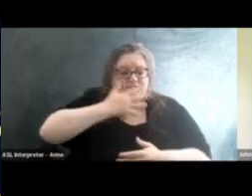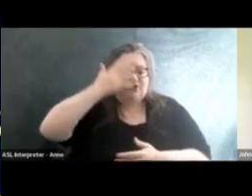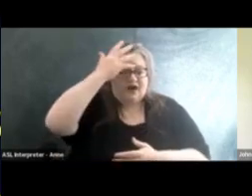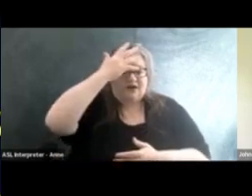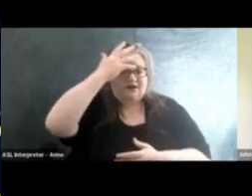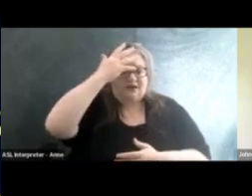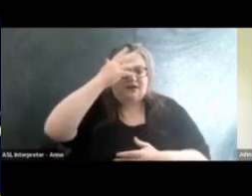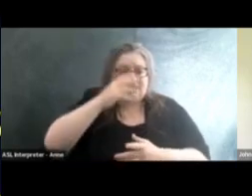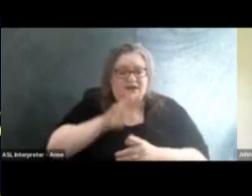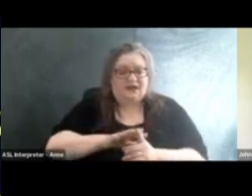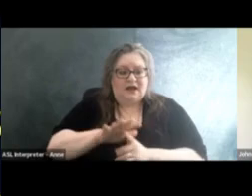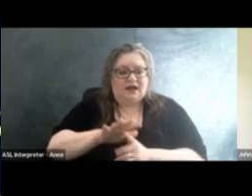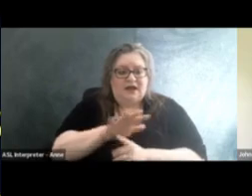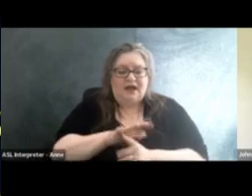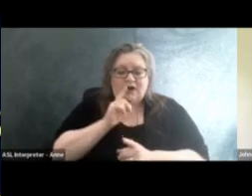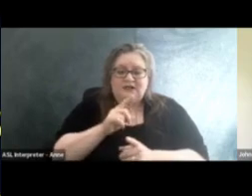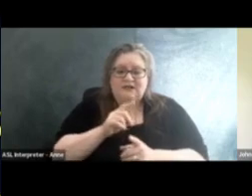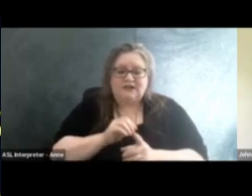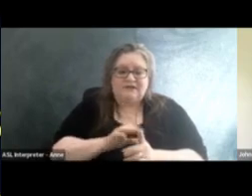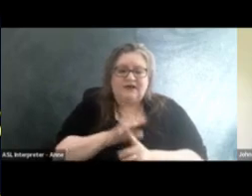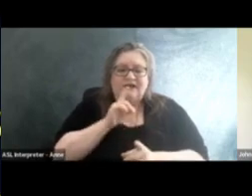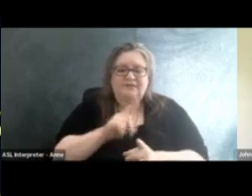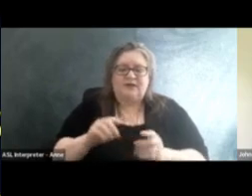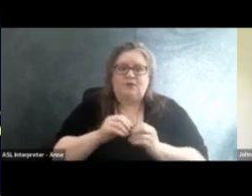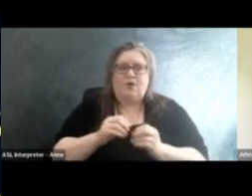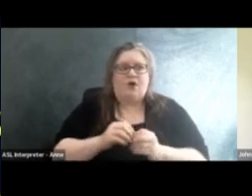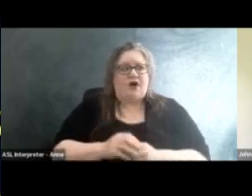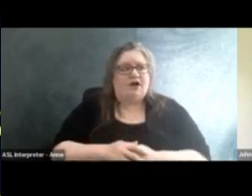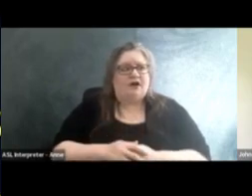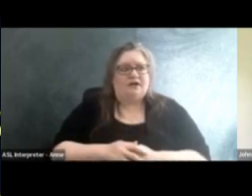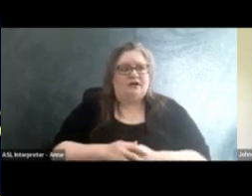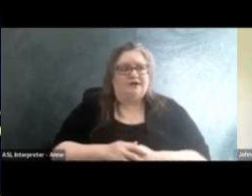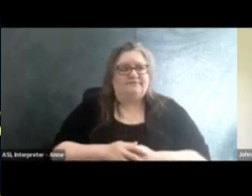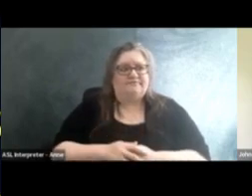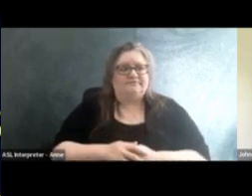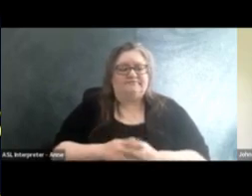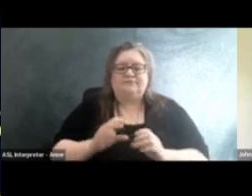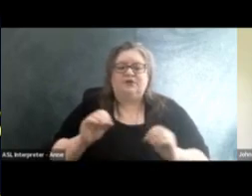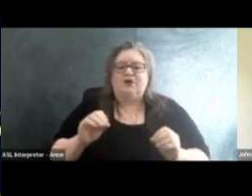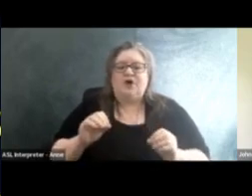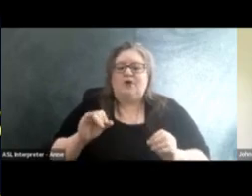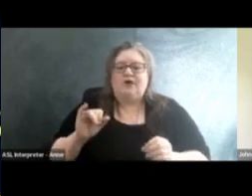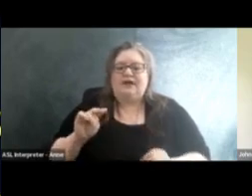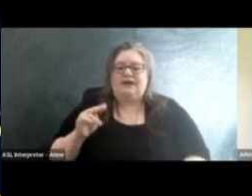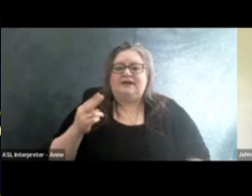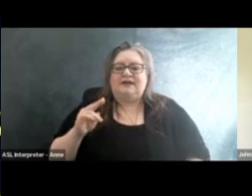effects, you know, being more disinhibited, being more hyper